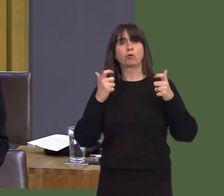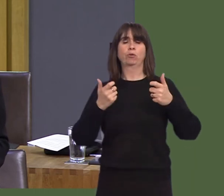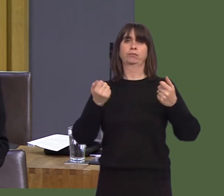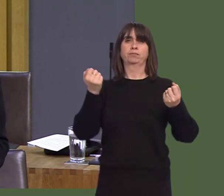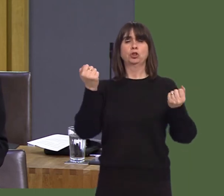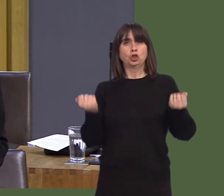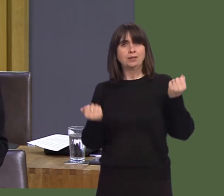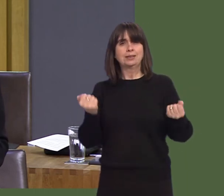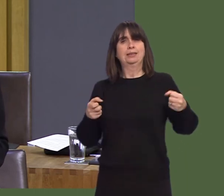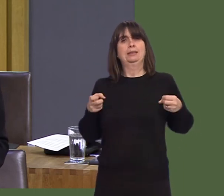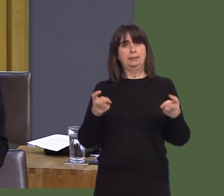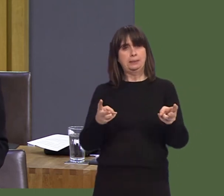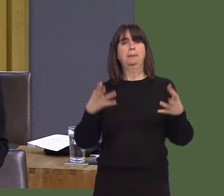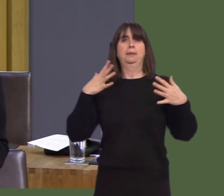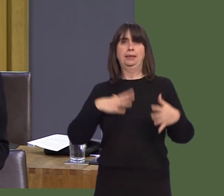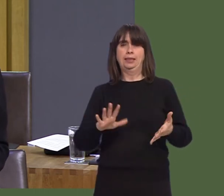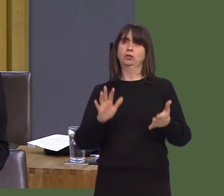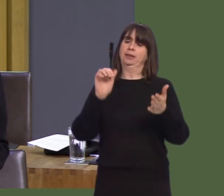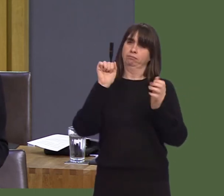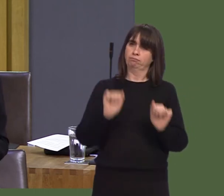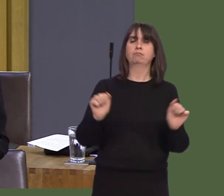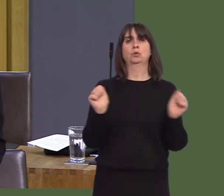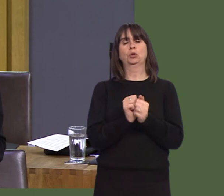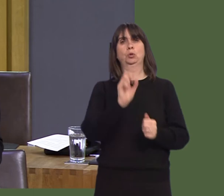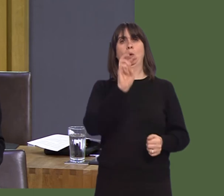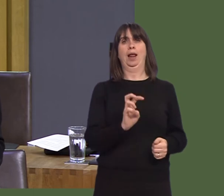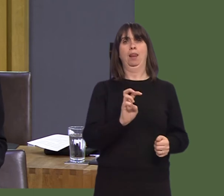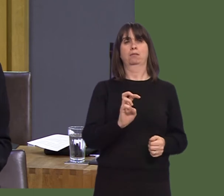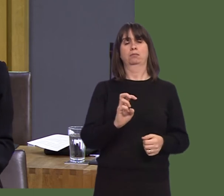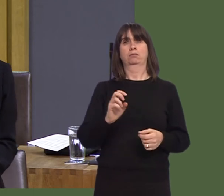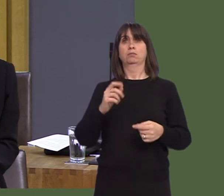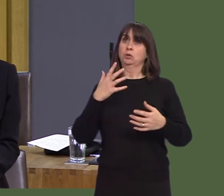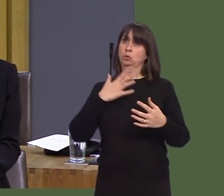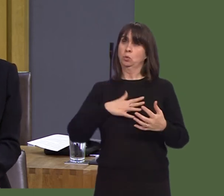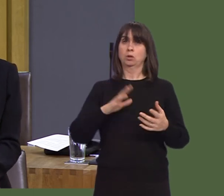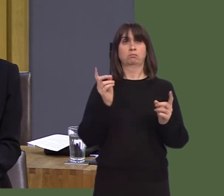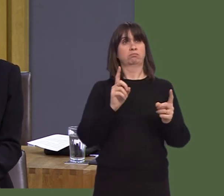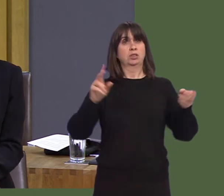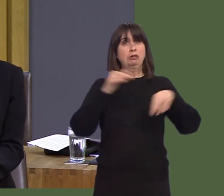they're cutting 10 beds in Denbigh hospital but only opening five in Ruthin.